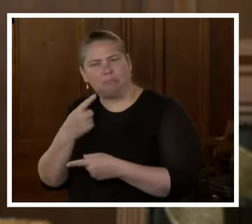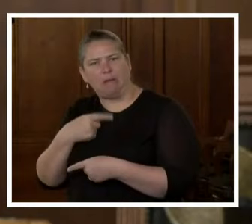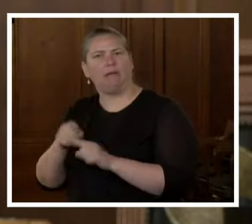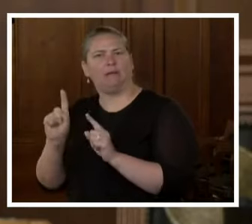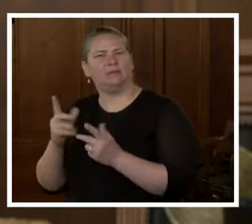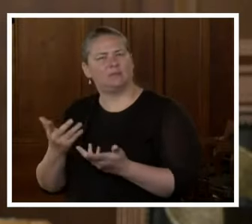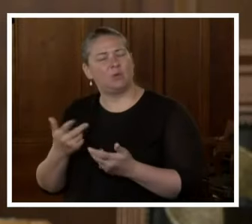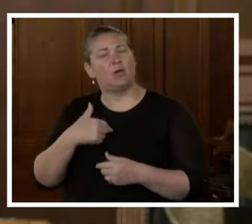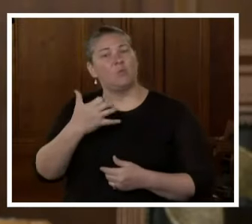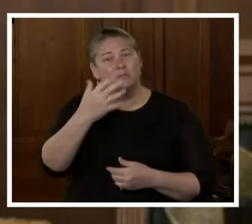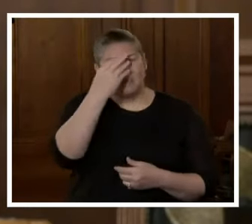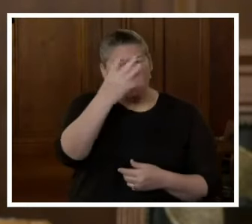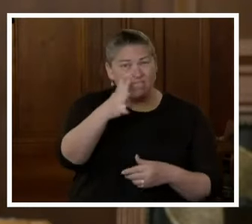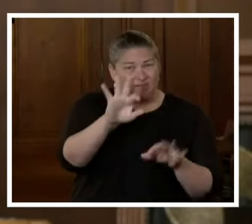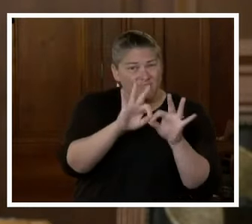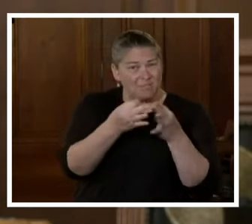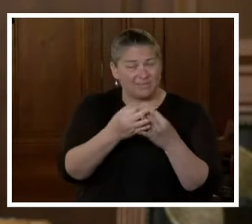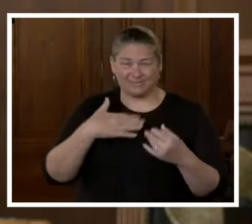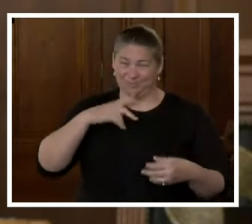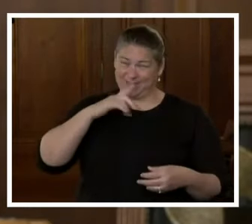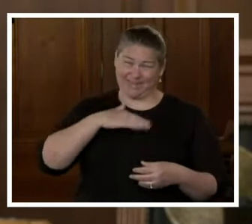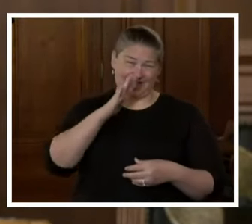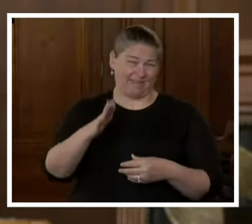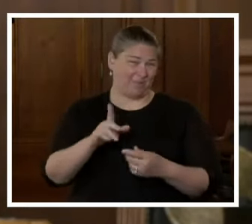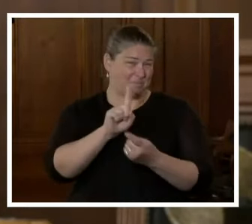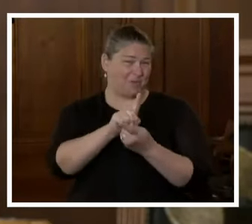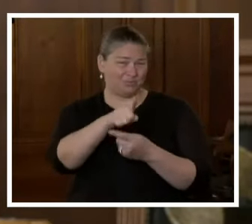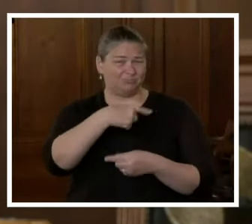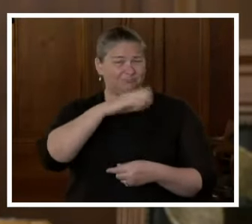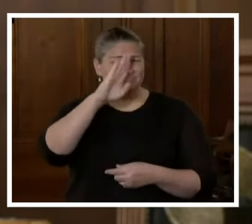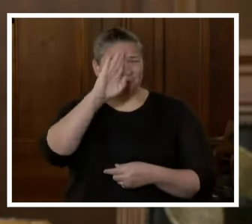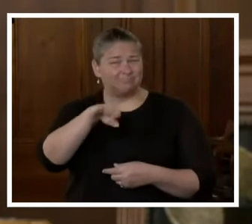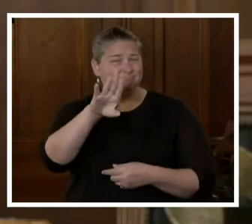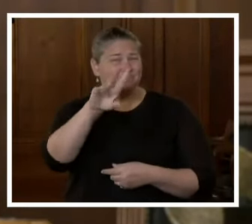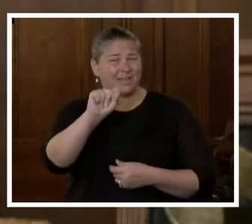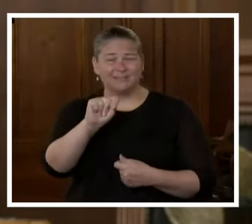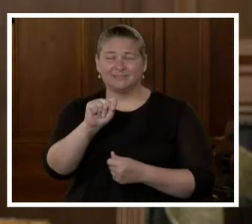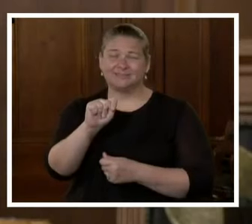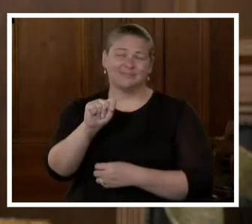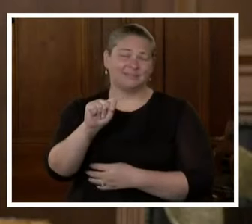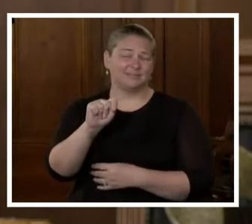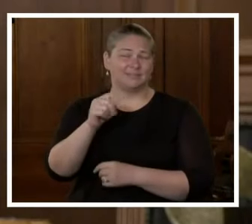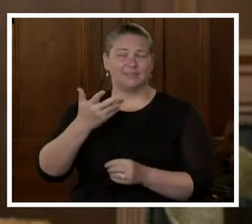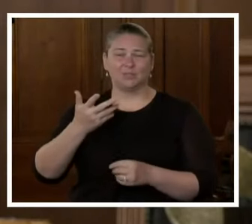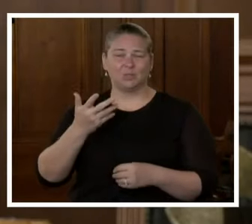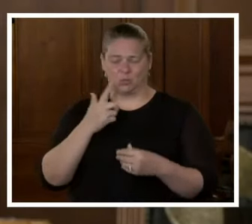THE CASE WILL REMAIN OPEN FOR AT THIS TIME WHILE THEY TRY TO BETTER UNDERSTAND, BUT AS IS